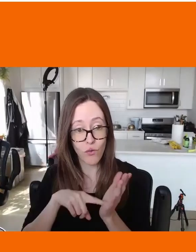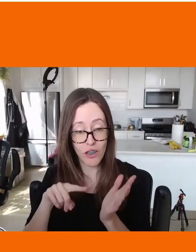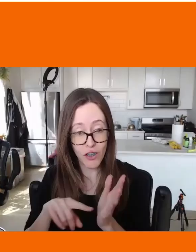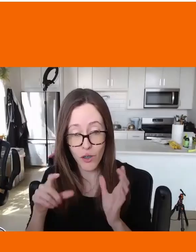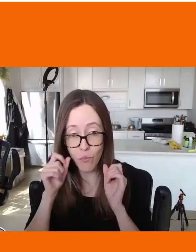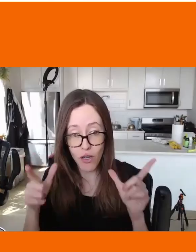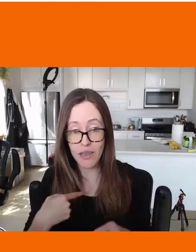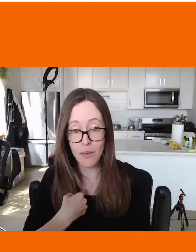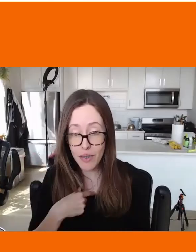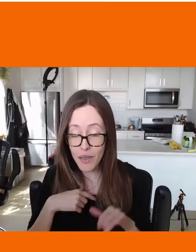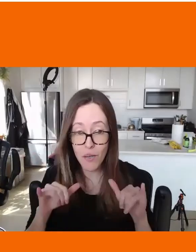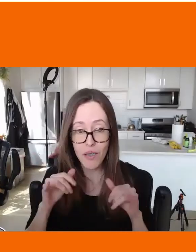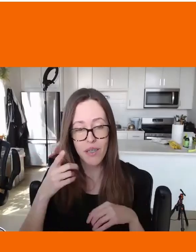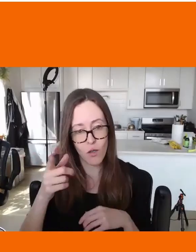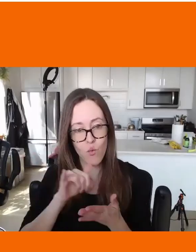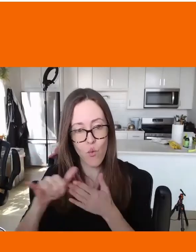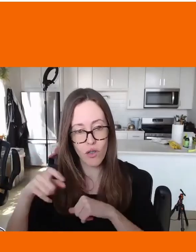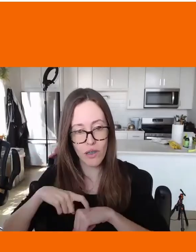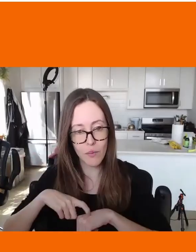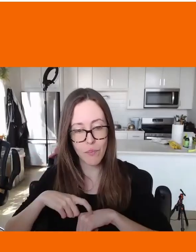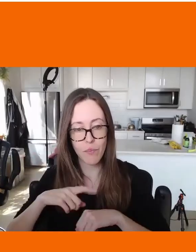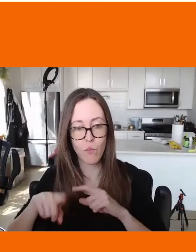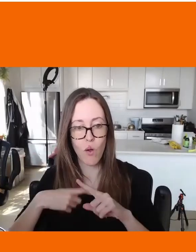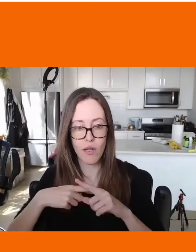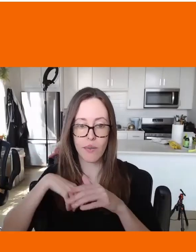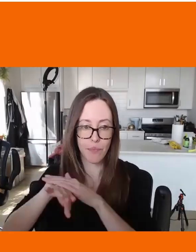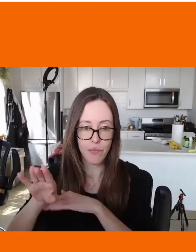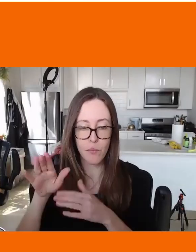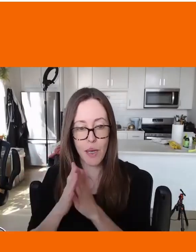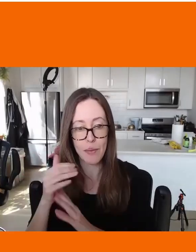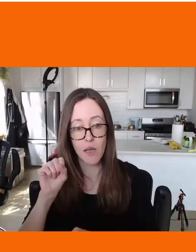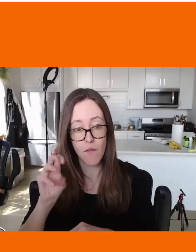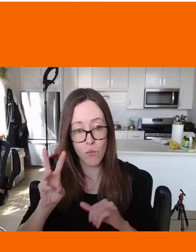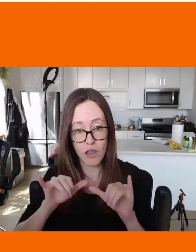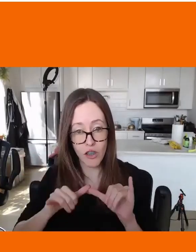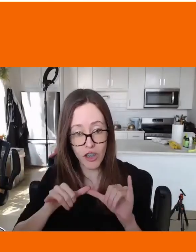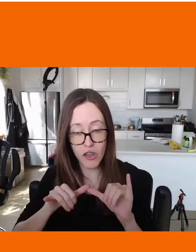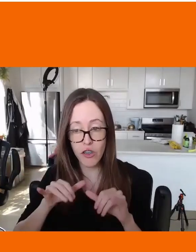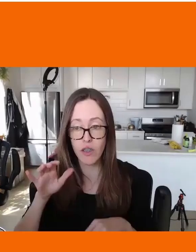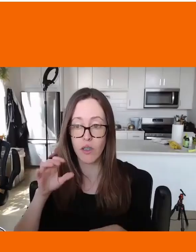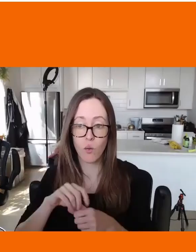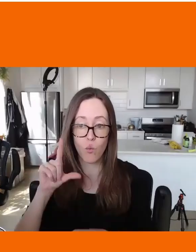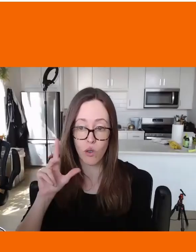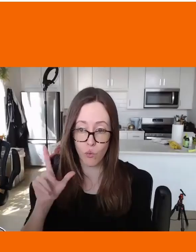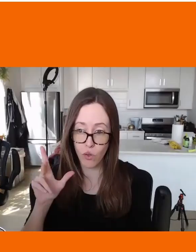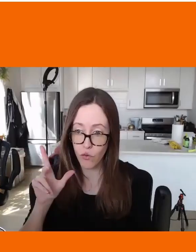The next place I was able to do research was within the New York Times. I worked there as a